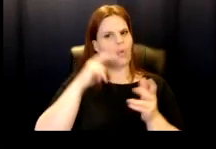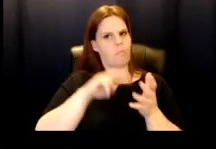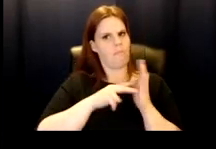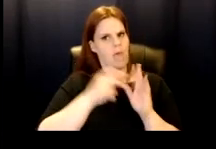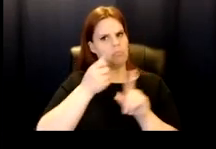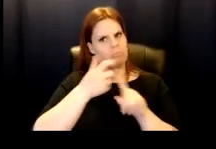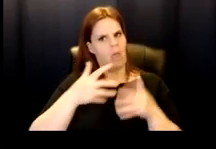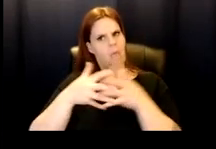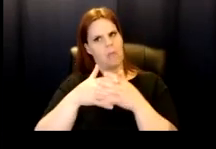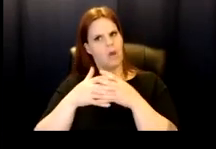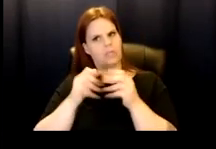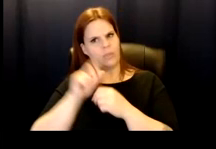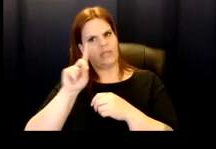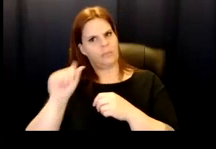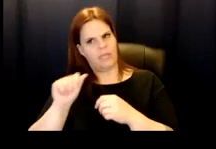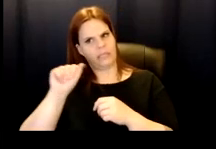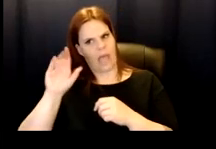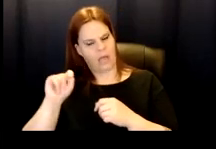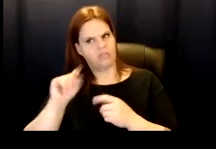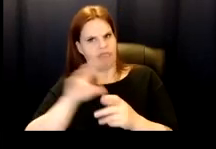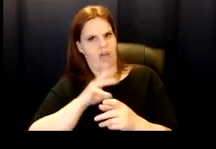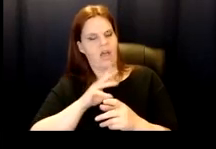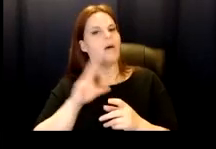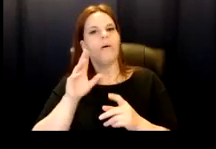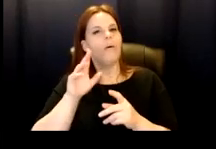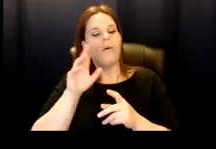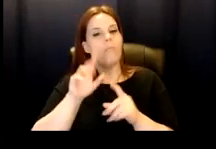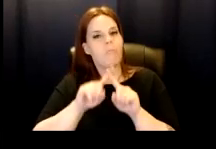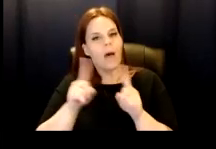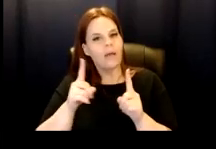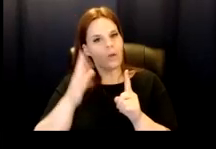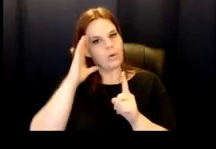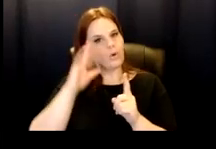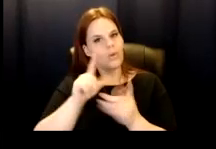Act, they didn't know what it said. They knew it had something to do with disabilities.